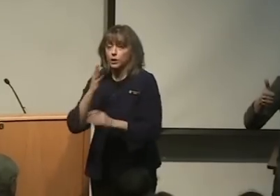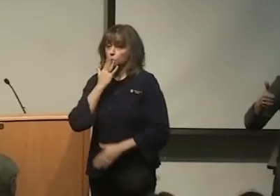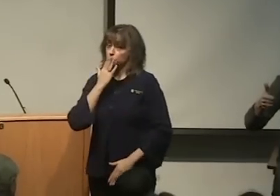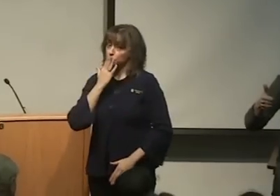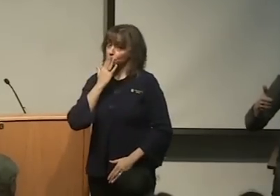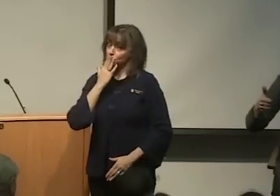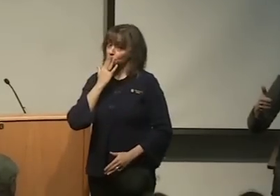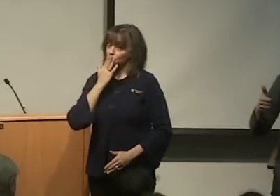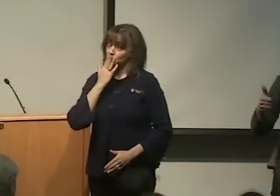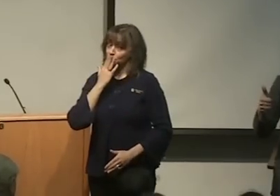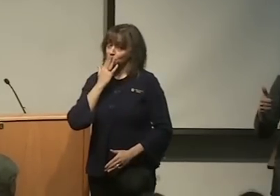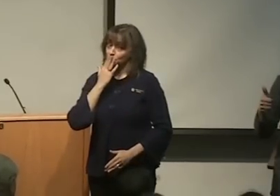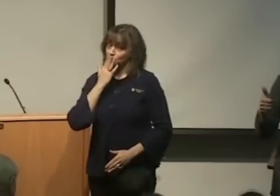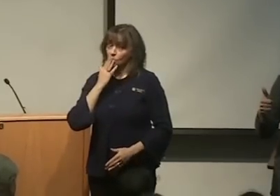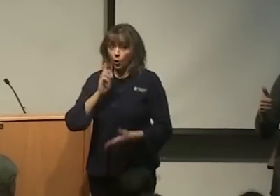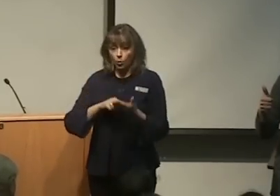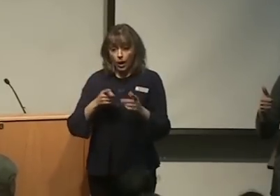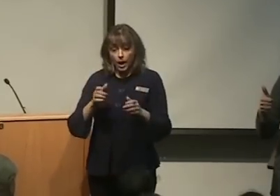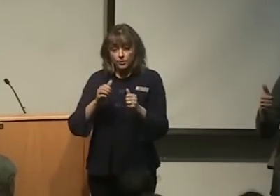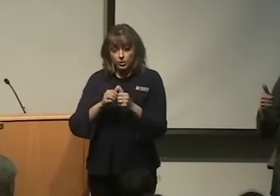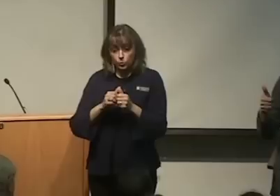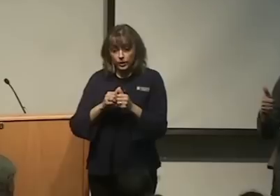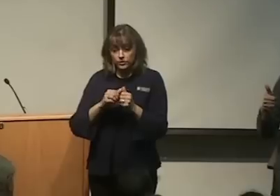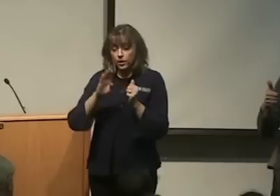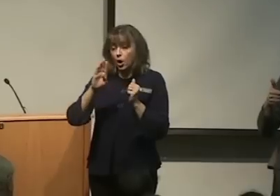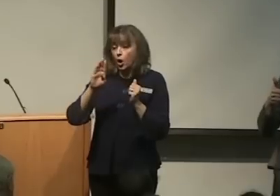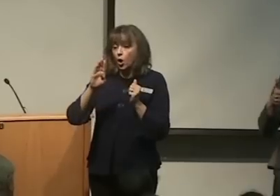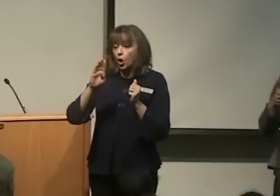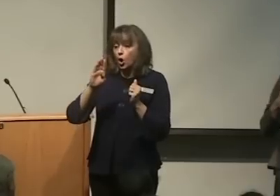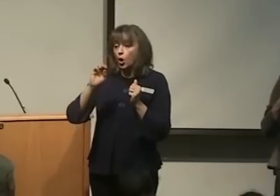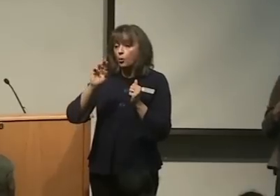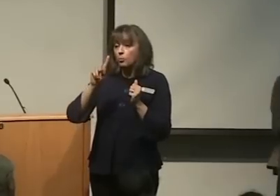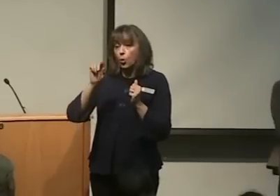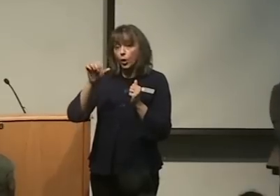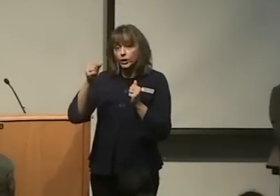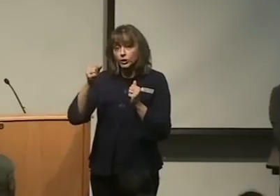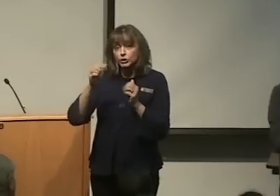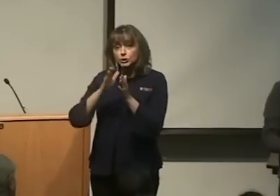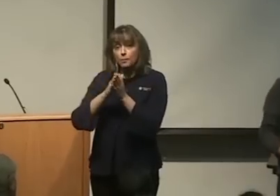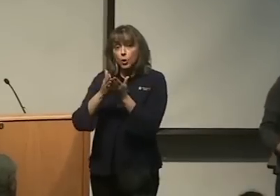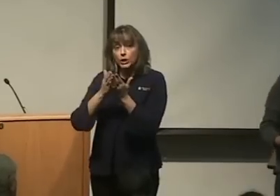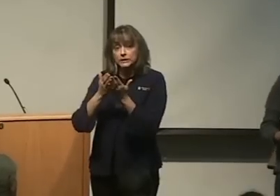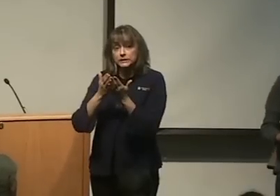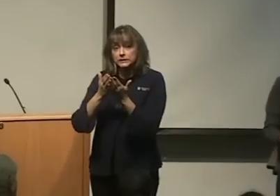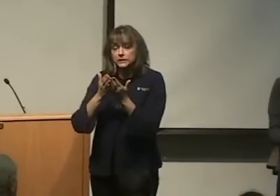Or that thing that happened to Borders Books. Ah, people like bookstores and the feel of the books. Nobody is going to want to just read it